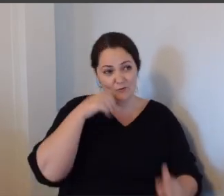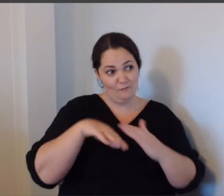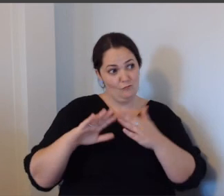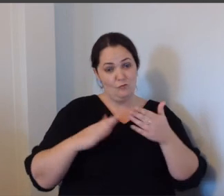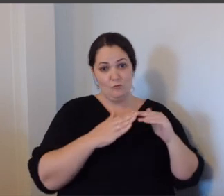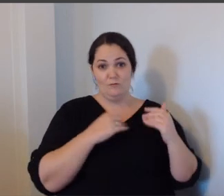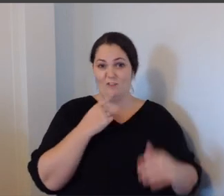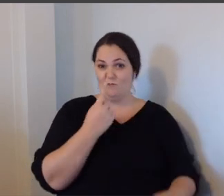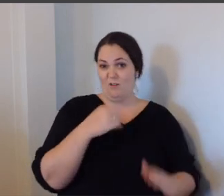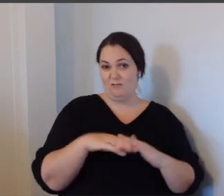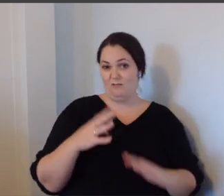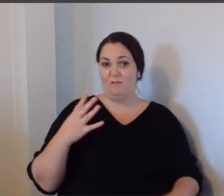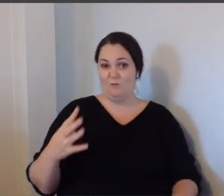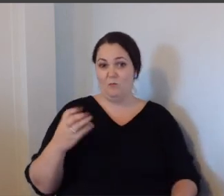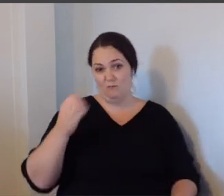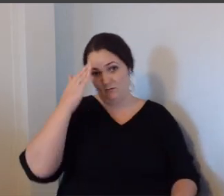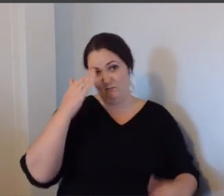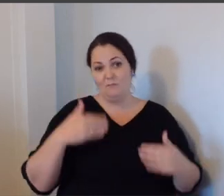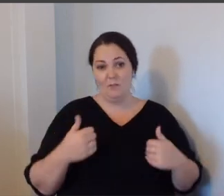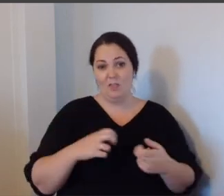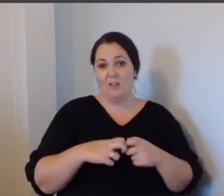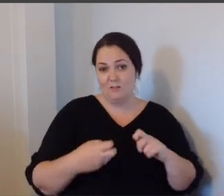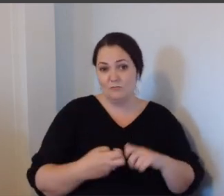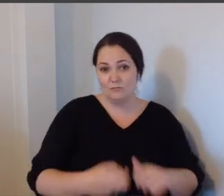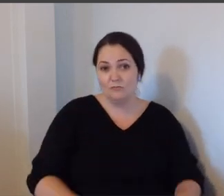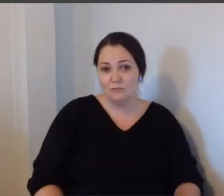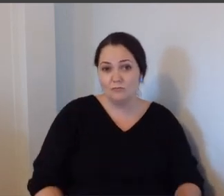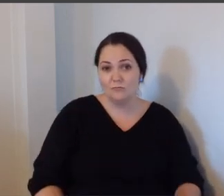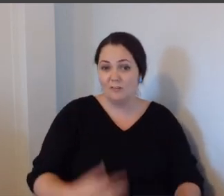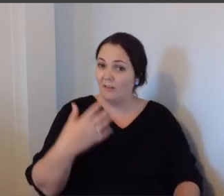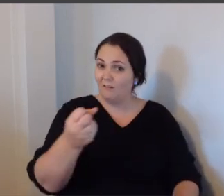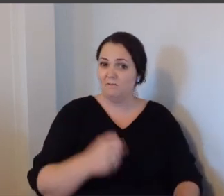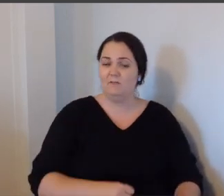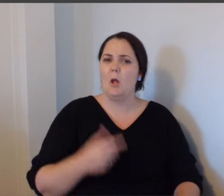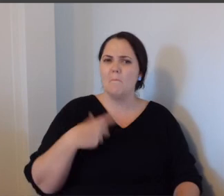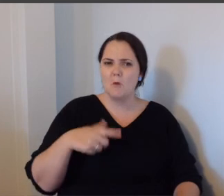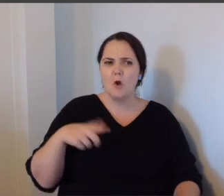may also experience mental health issues often because they live in precarious living situations,